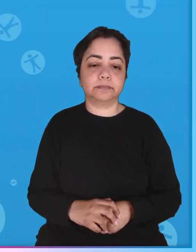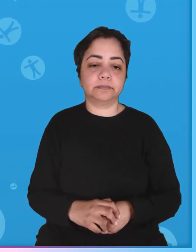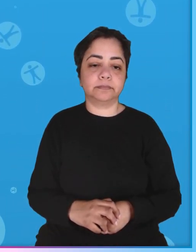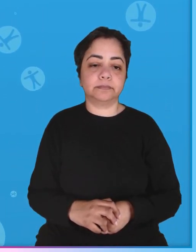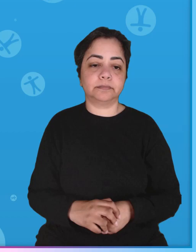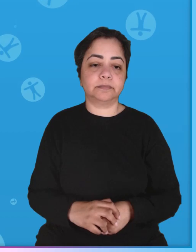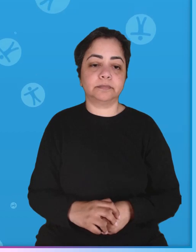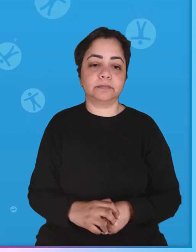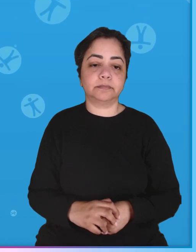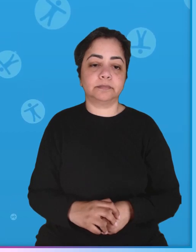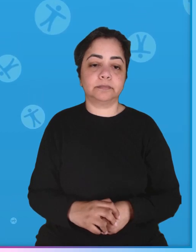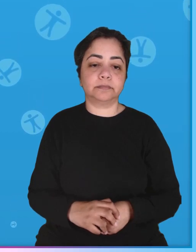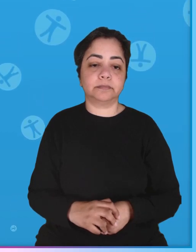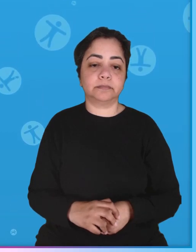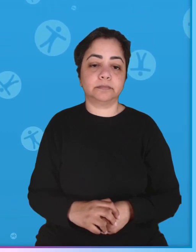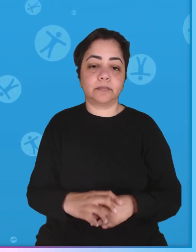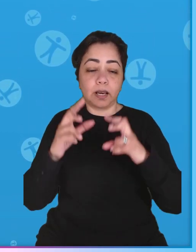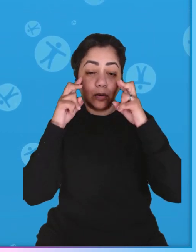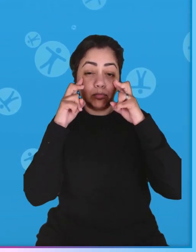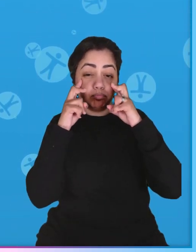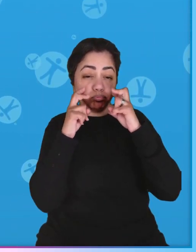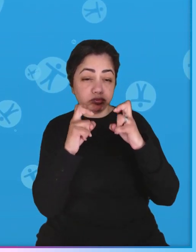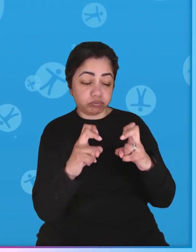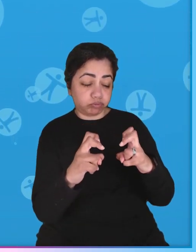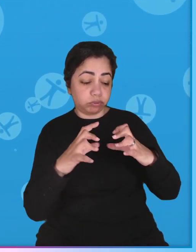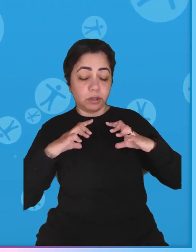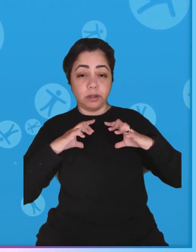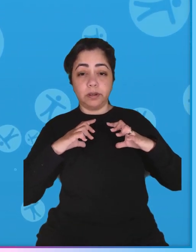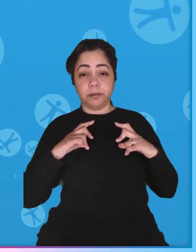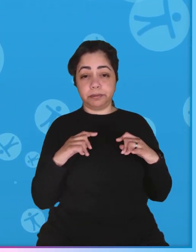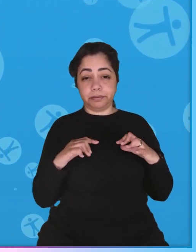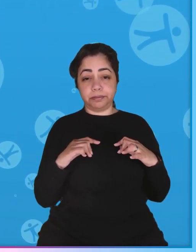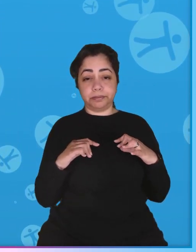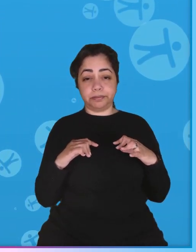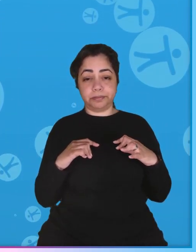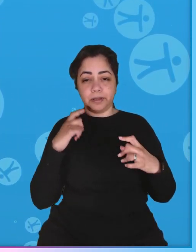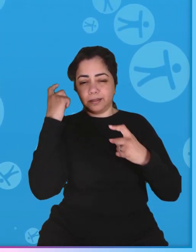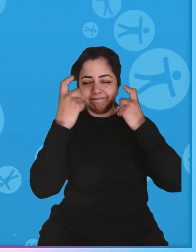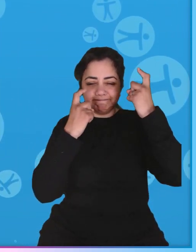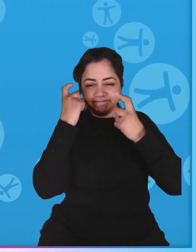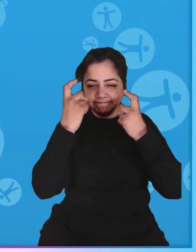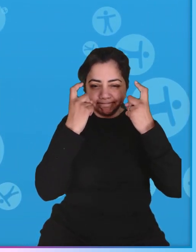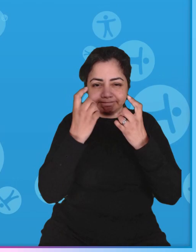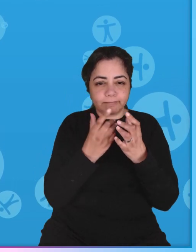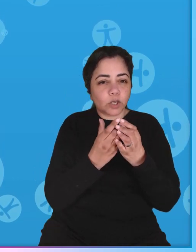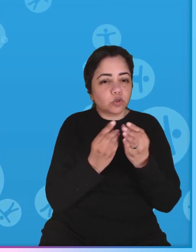to all of the developers who brought games along to the showcase today. This is the event’s first year